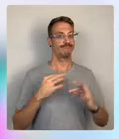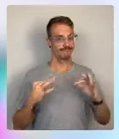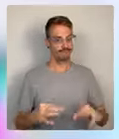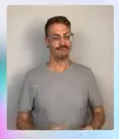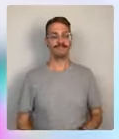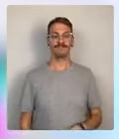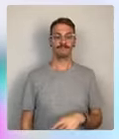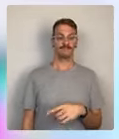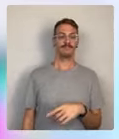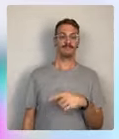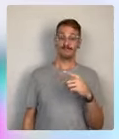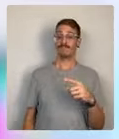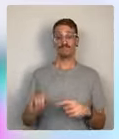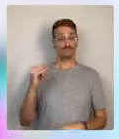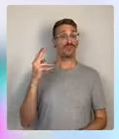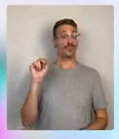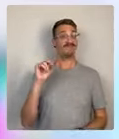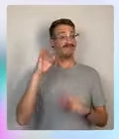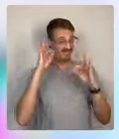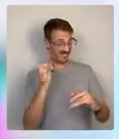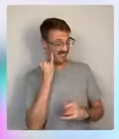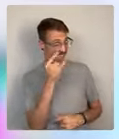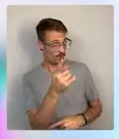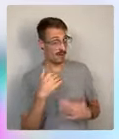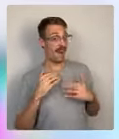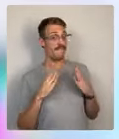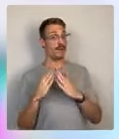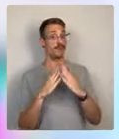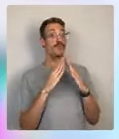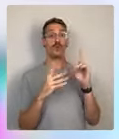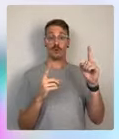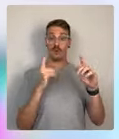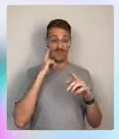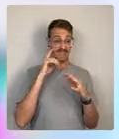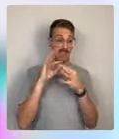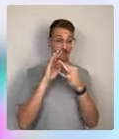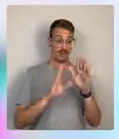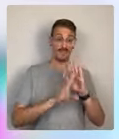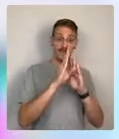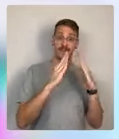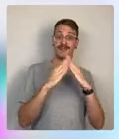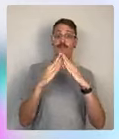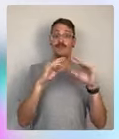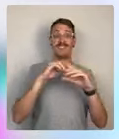to get that in place properly. [Mari] Absolutely. - Definitely. If you have a community or you are thinking